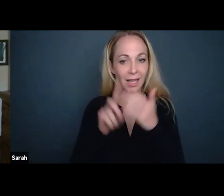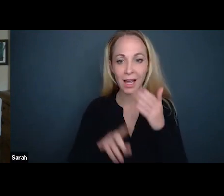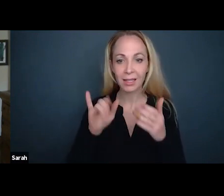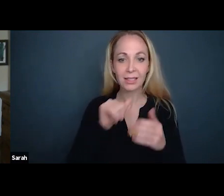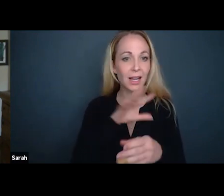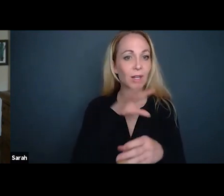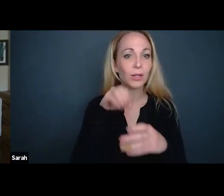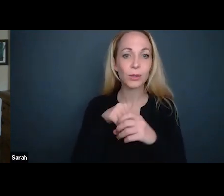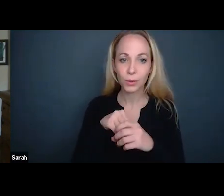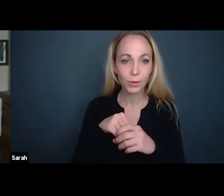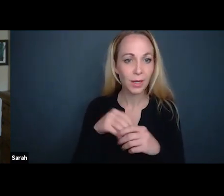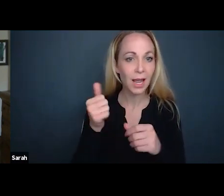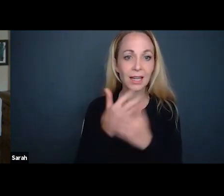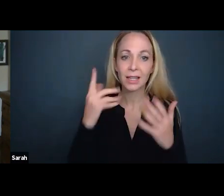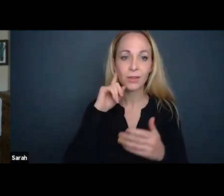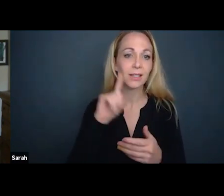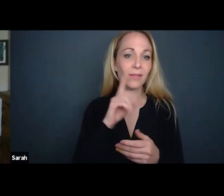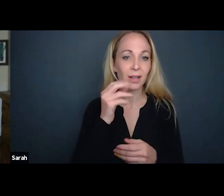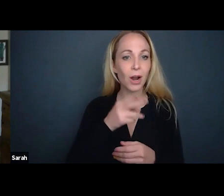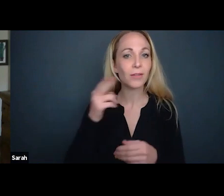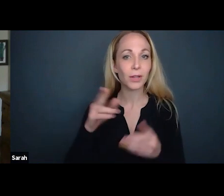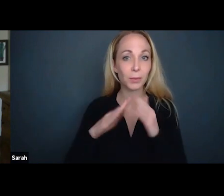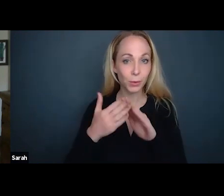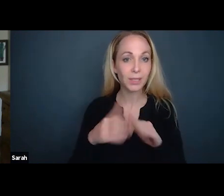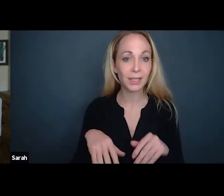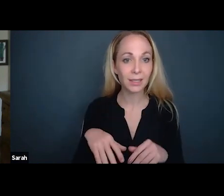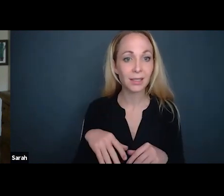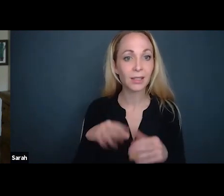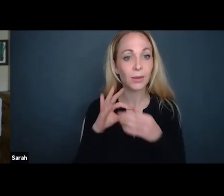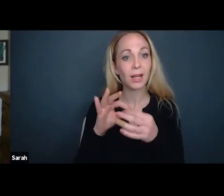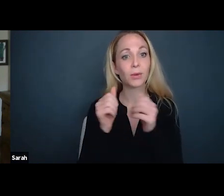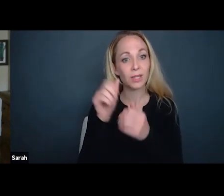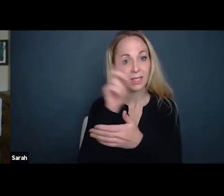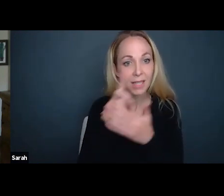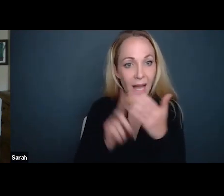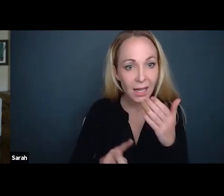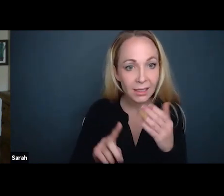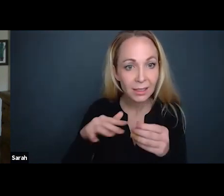much of anything for the deaf and hard-of-hearing community, as far as designing public spaces is concerned.